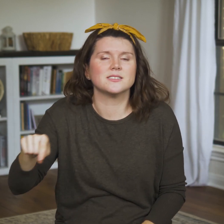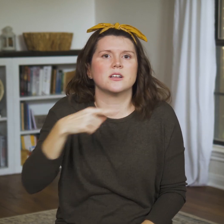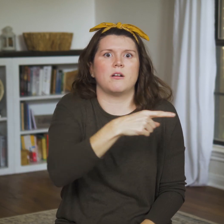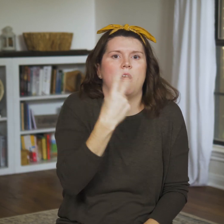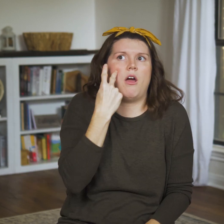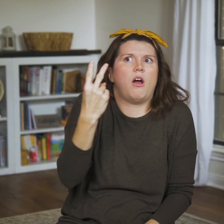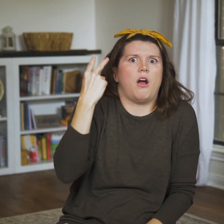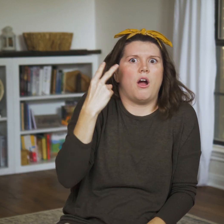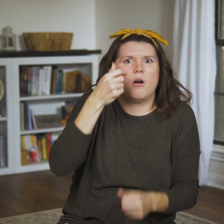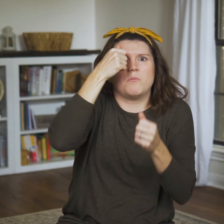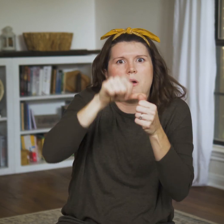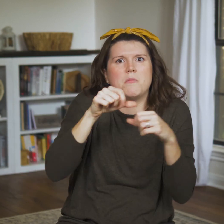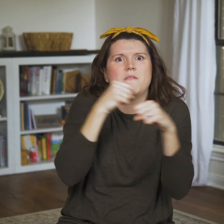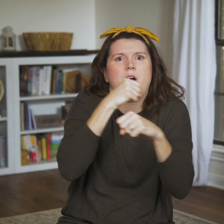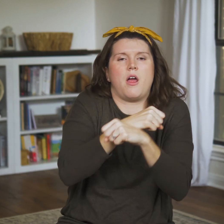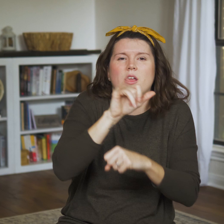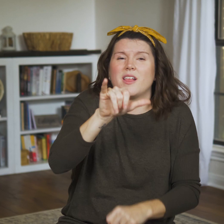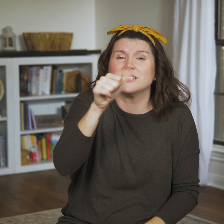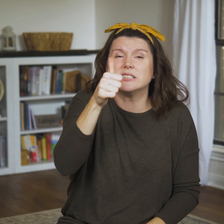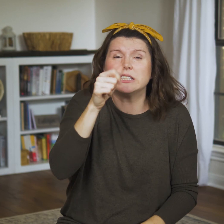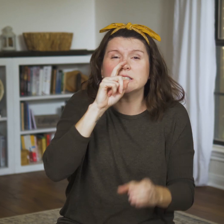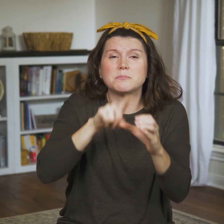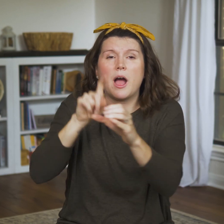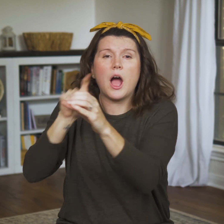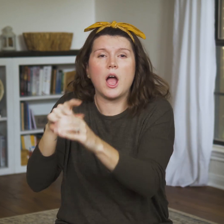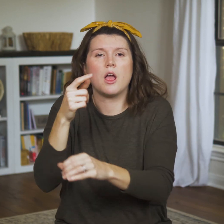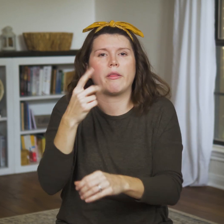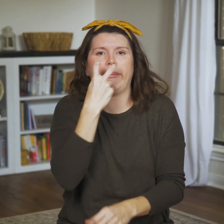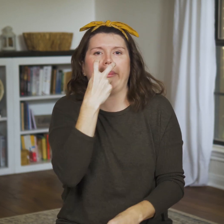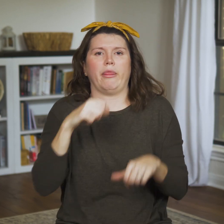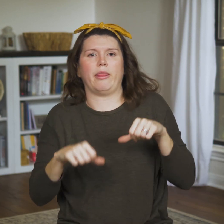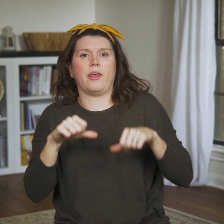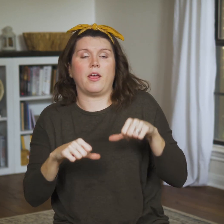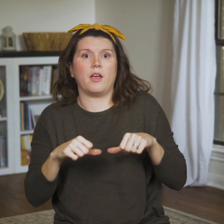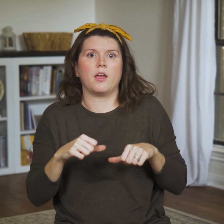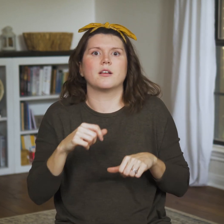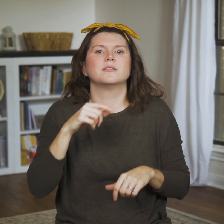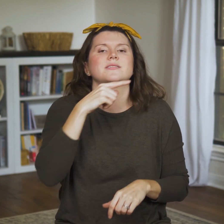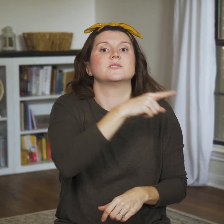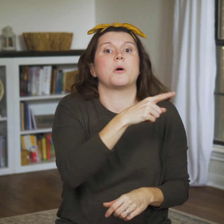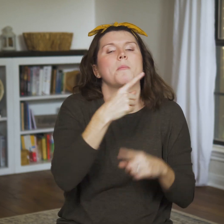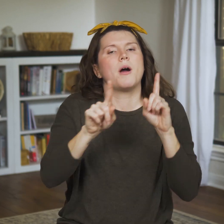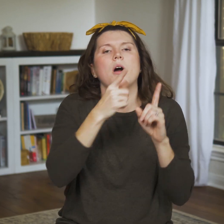The Israelites are currently on the east side of the Jordan River,